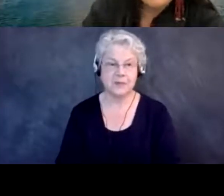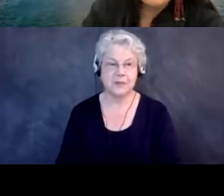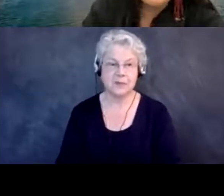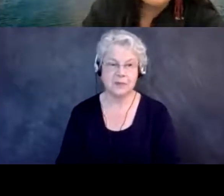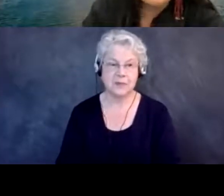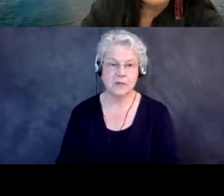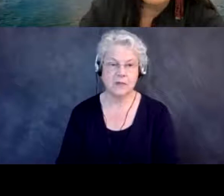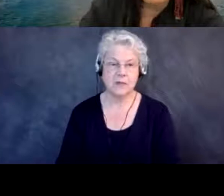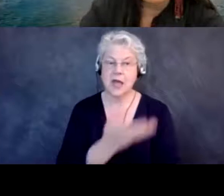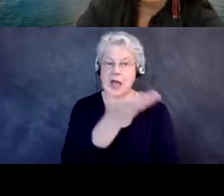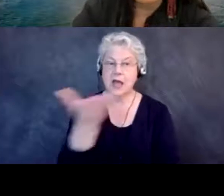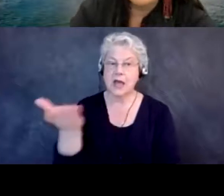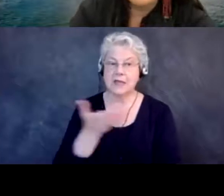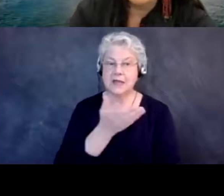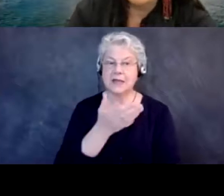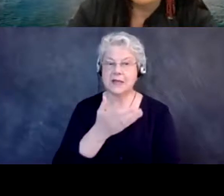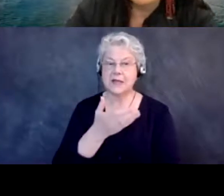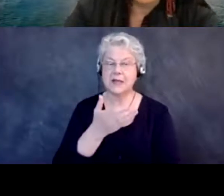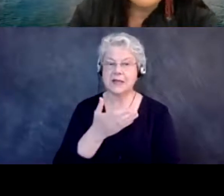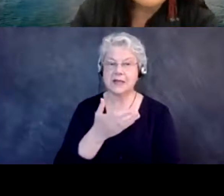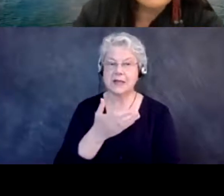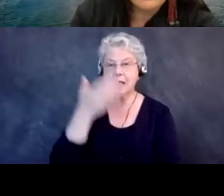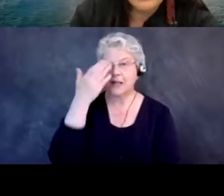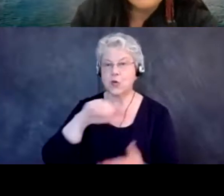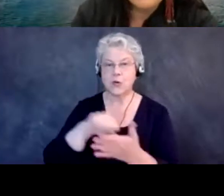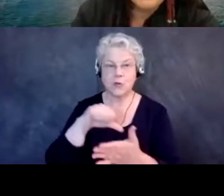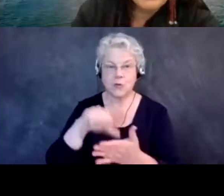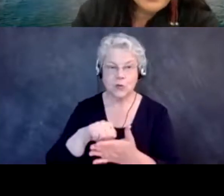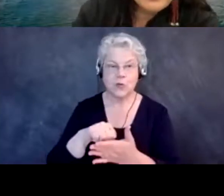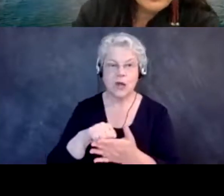So, this is the cover page of Skidegate’s comprehensive community plan. It's called